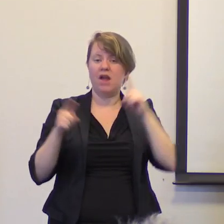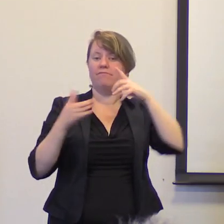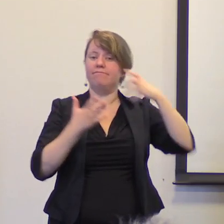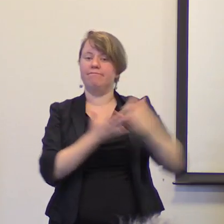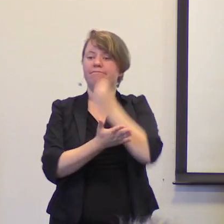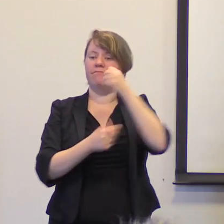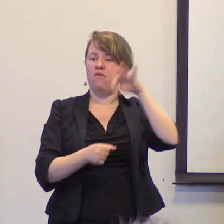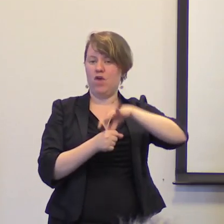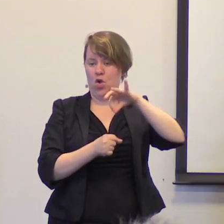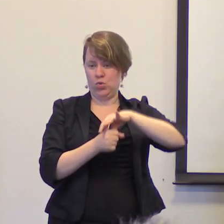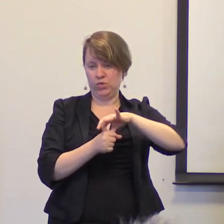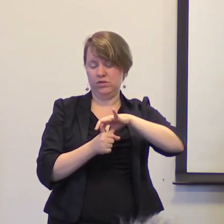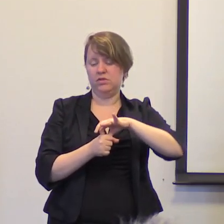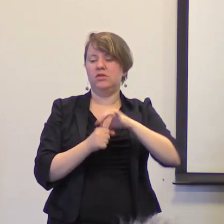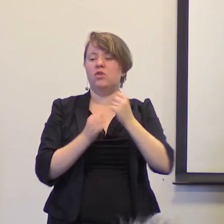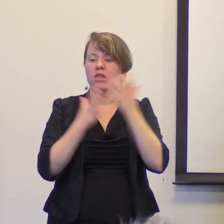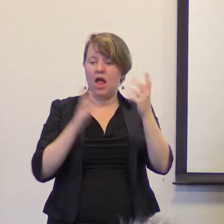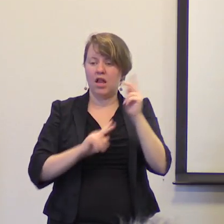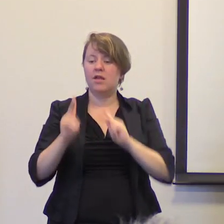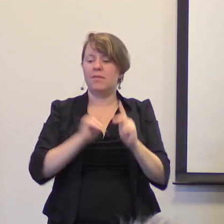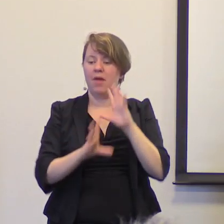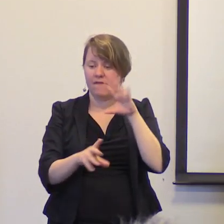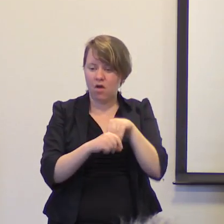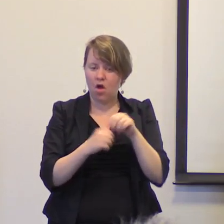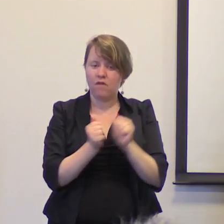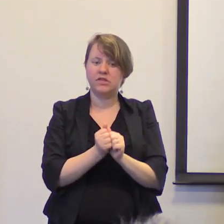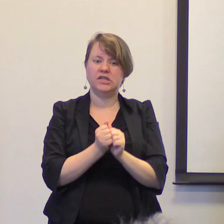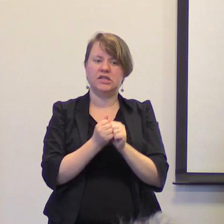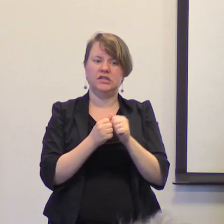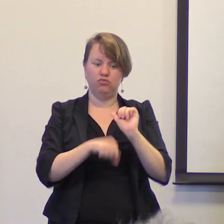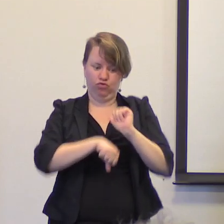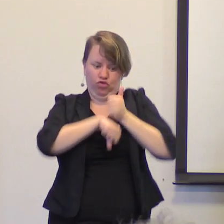So a lot of the people involved in the founding of the ACLU were people who had come from